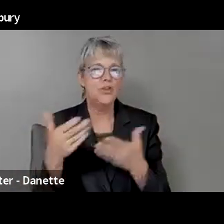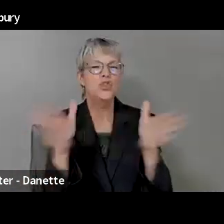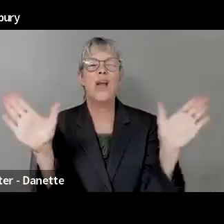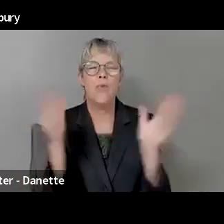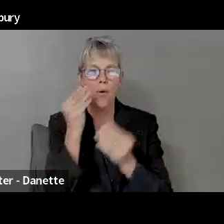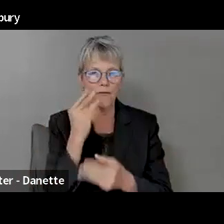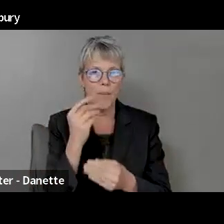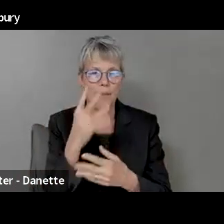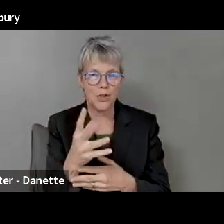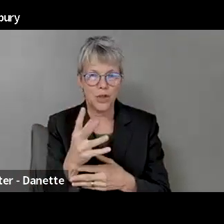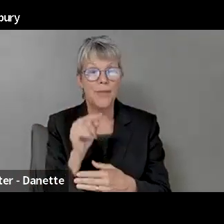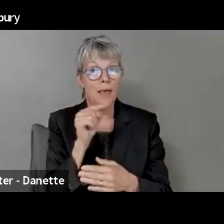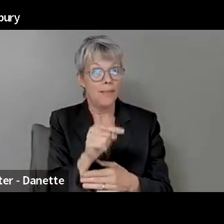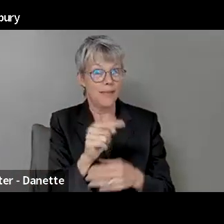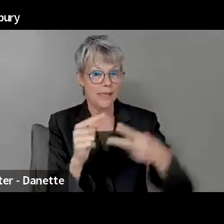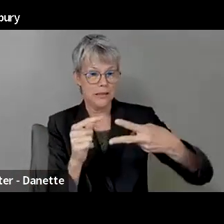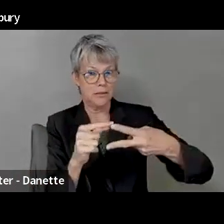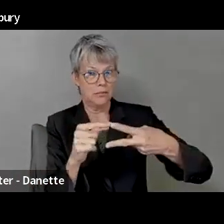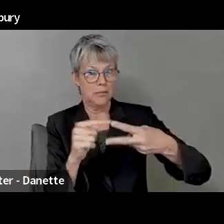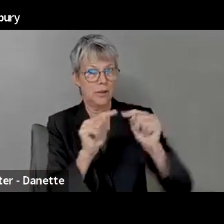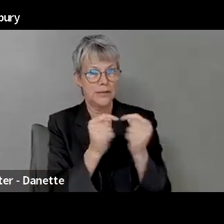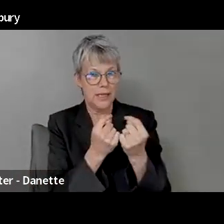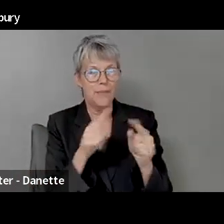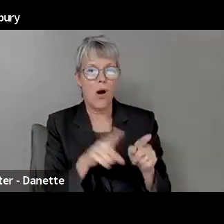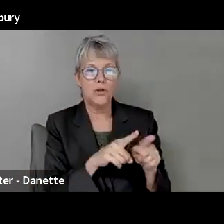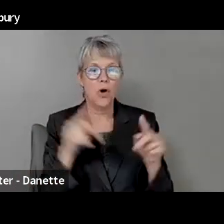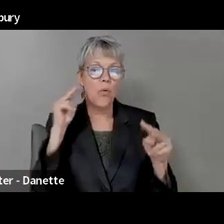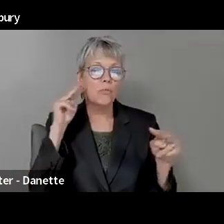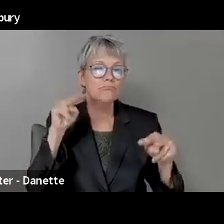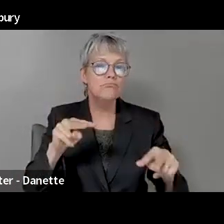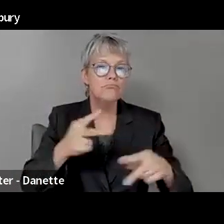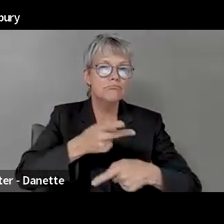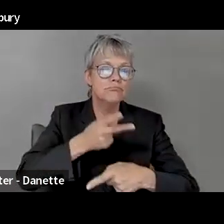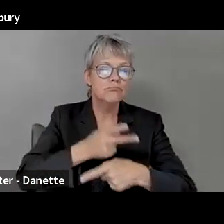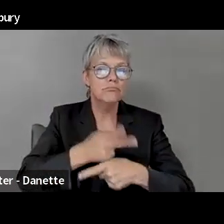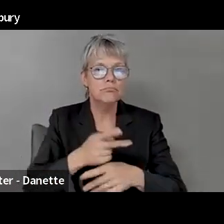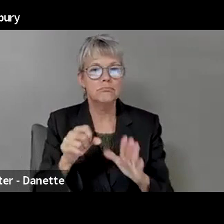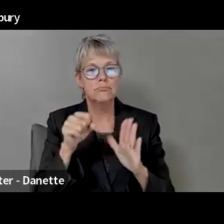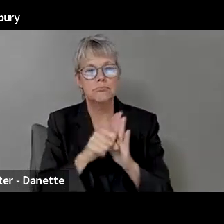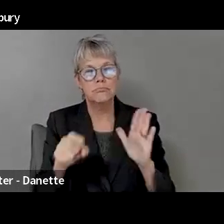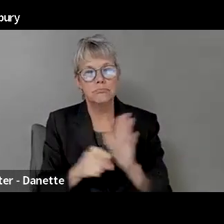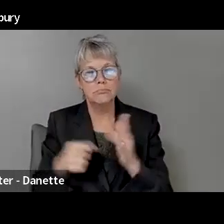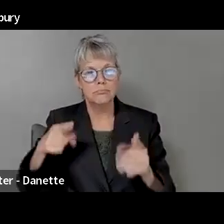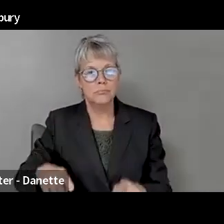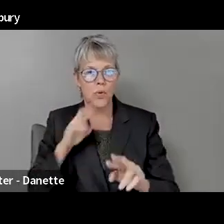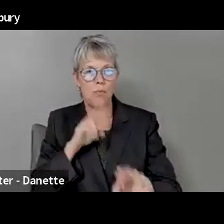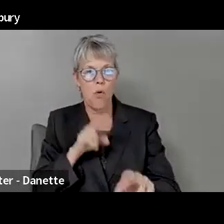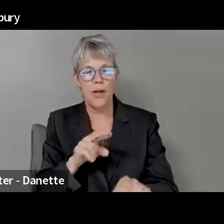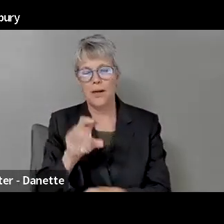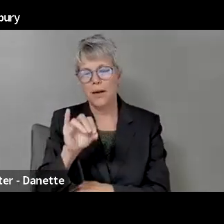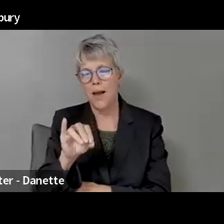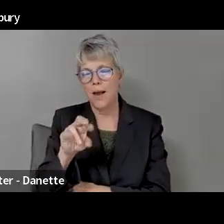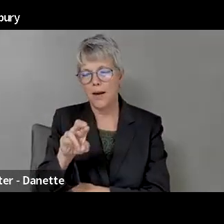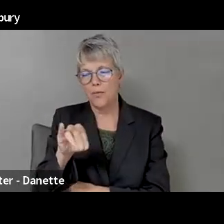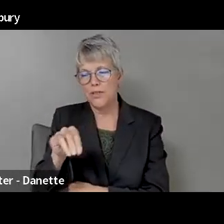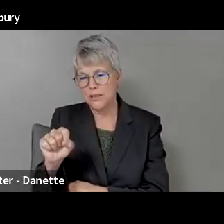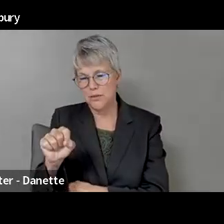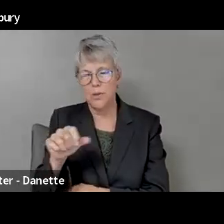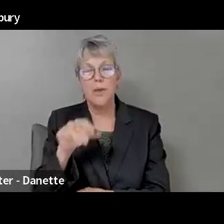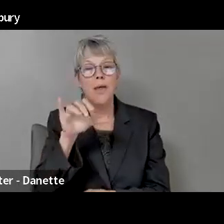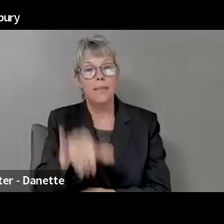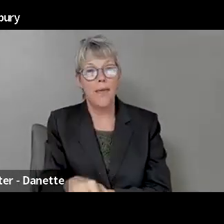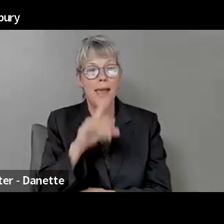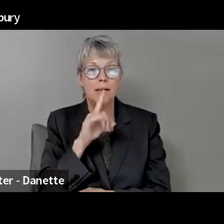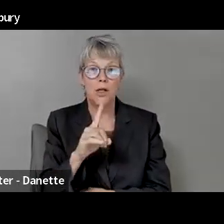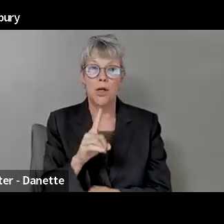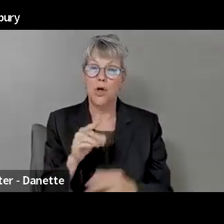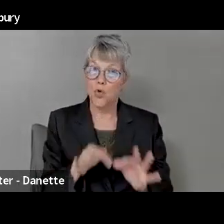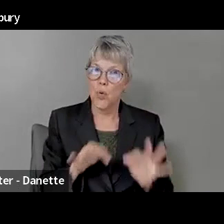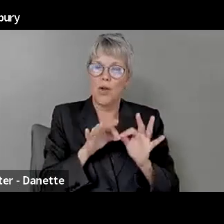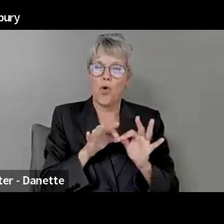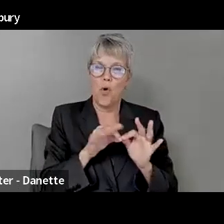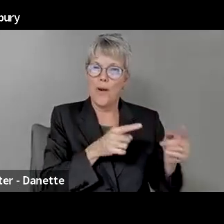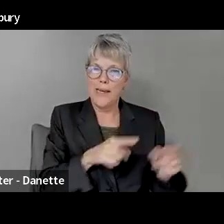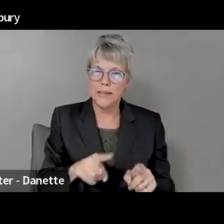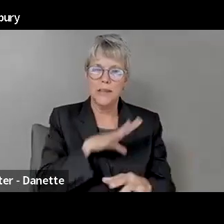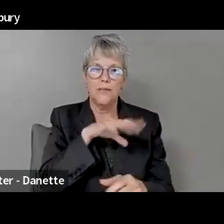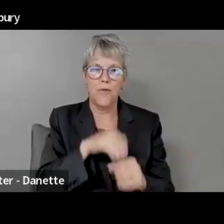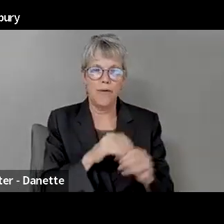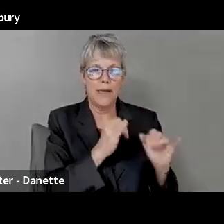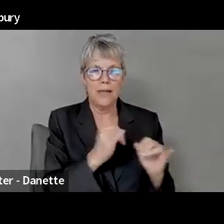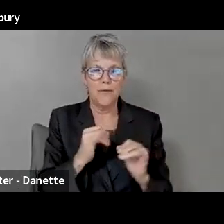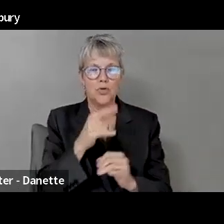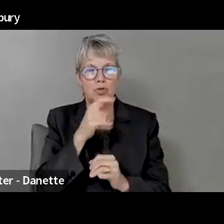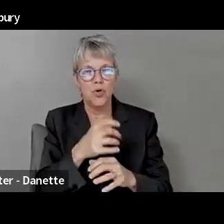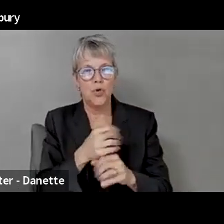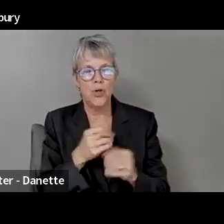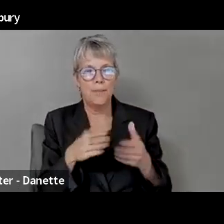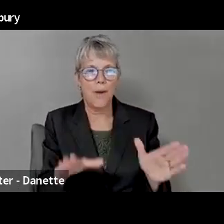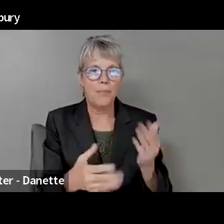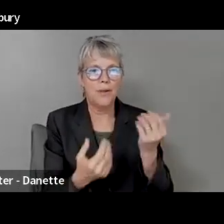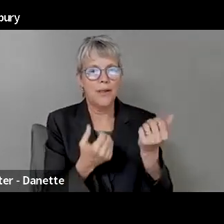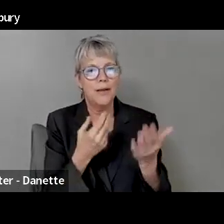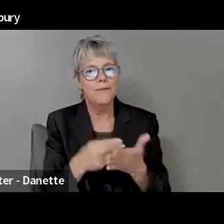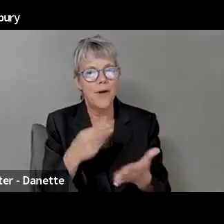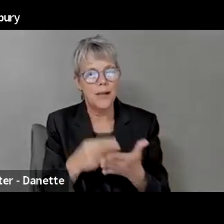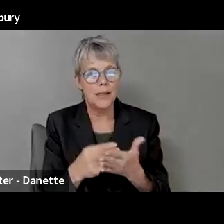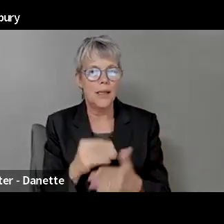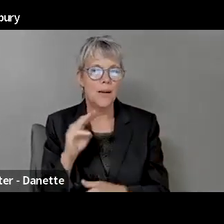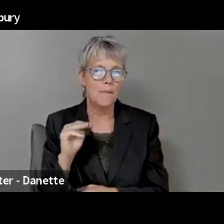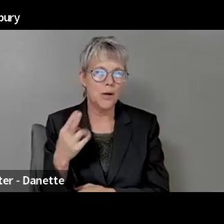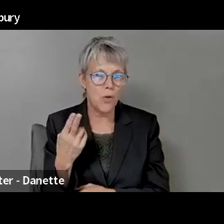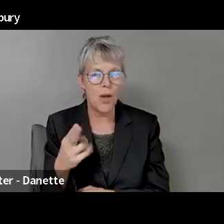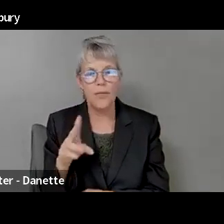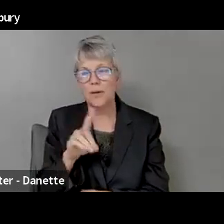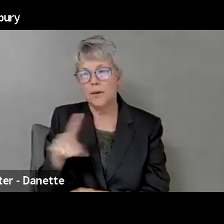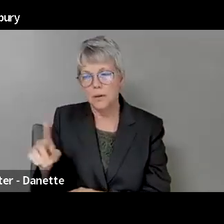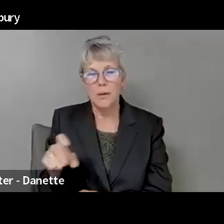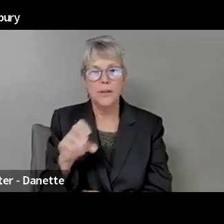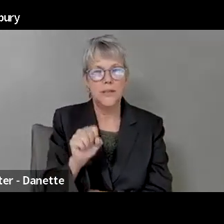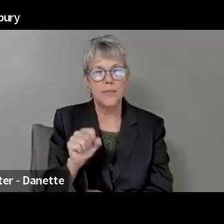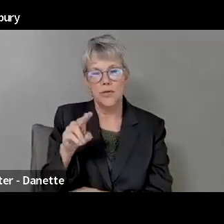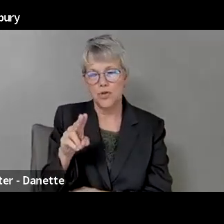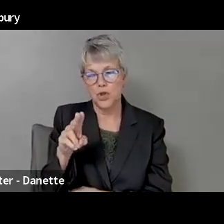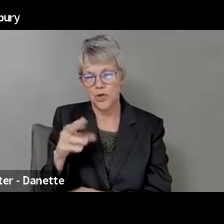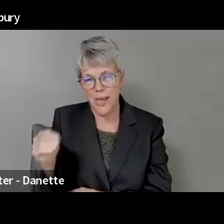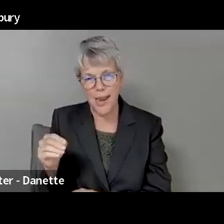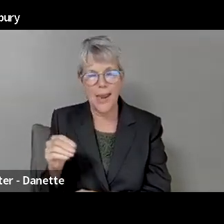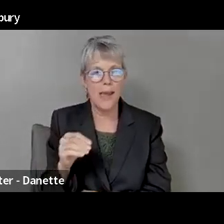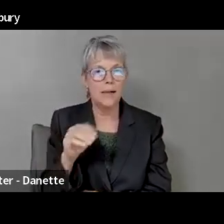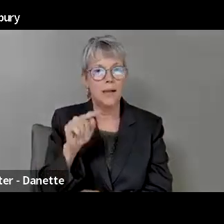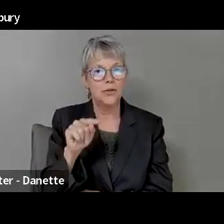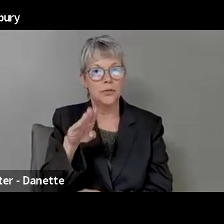Jennifer Meade (she/her): This team also oversees the State critical incident reporting processing system, which is known as Iris, and ensures that all critical incidents involving individuals who are receiving publicly funded mental health, developmental disabilities, substance, use, and or traumatic brain injury, services